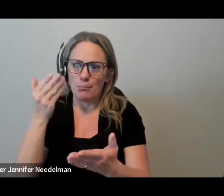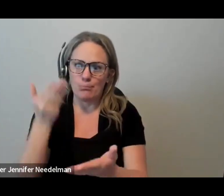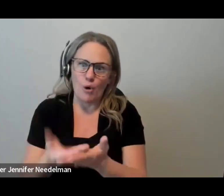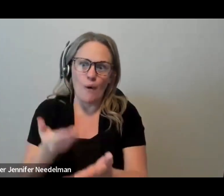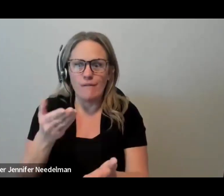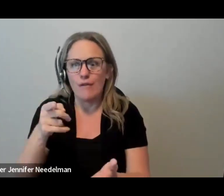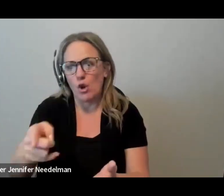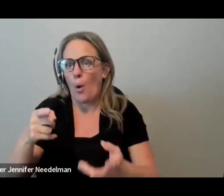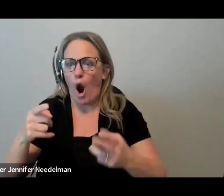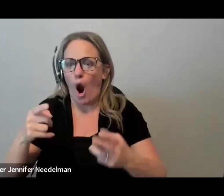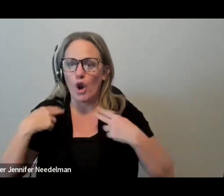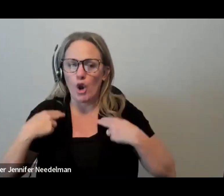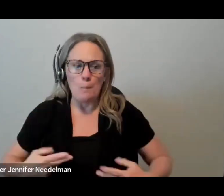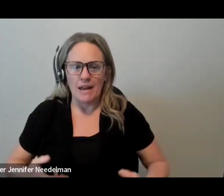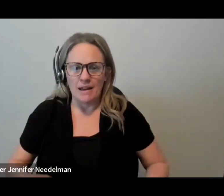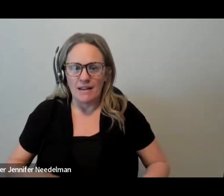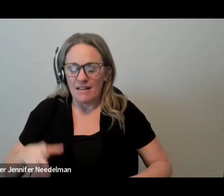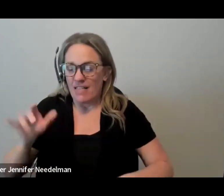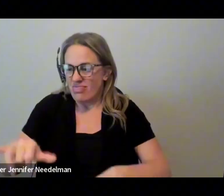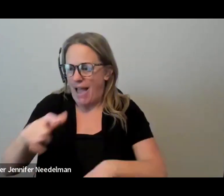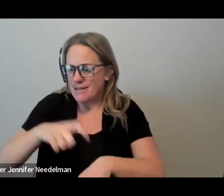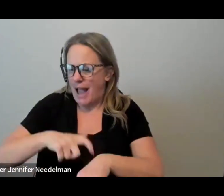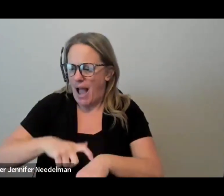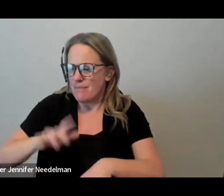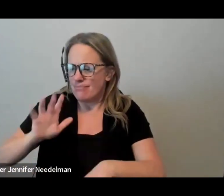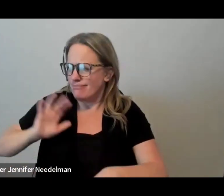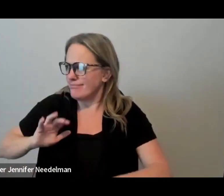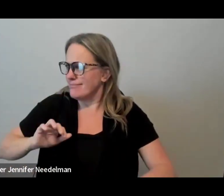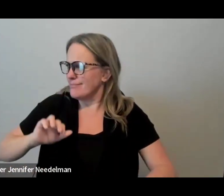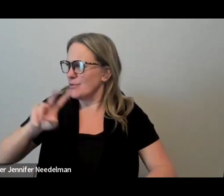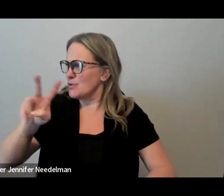And at the time, I think back to like 2008,